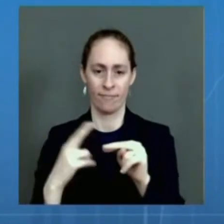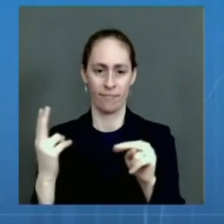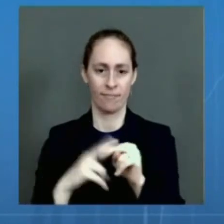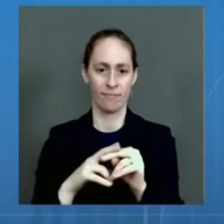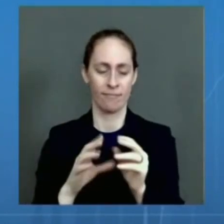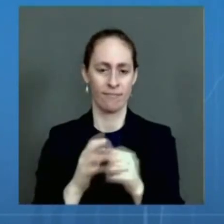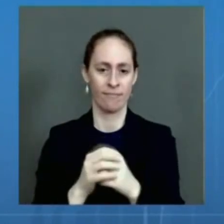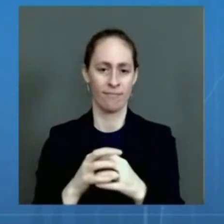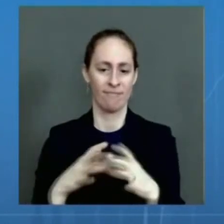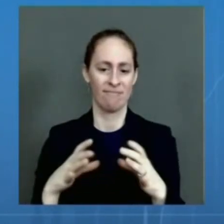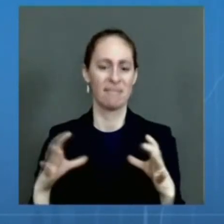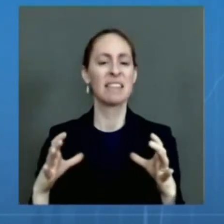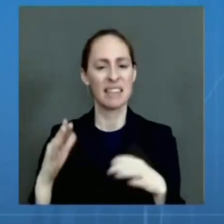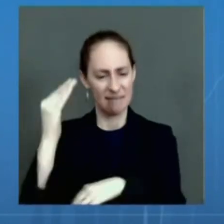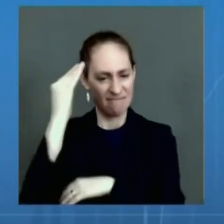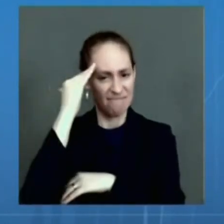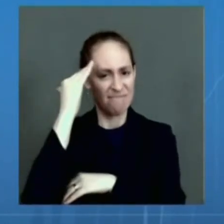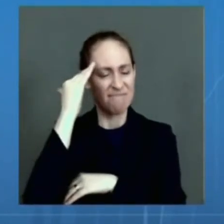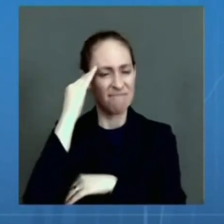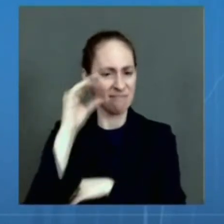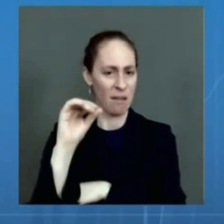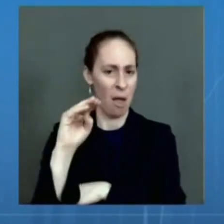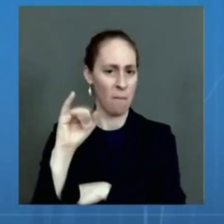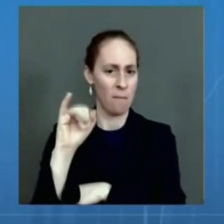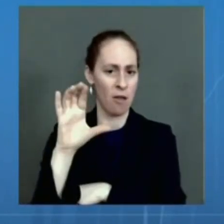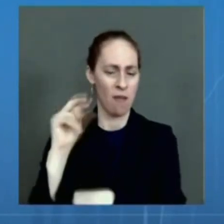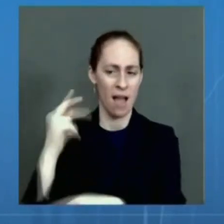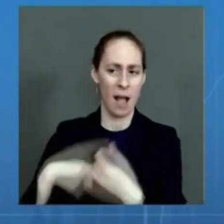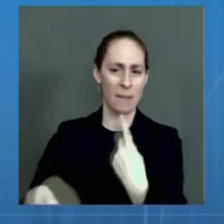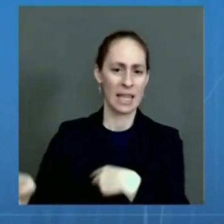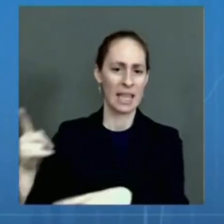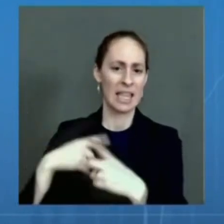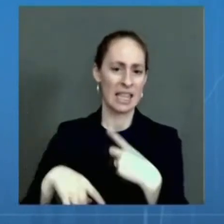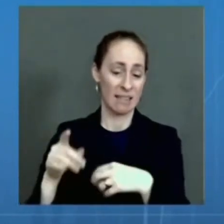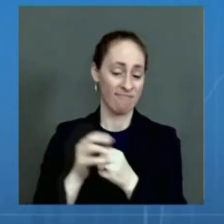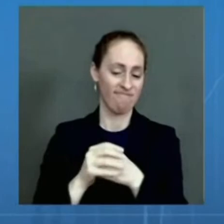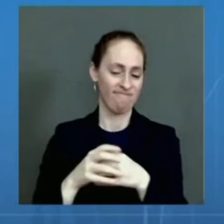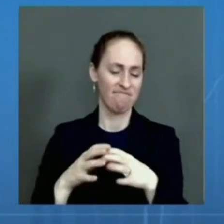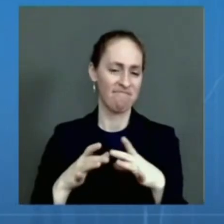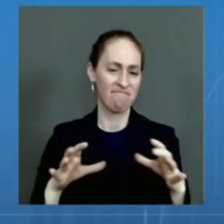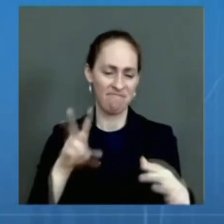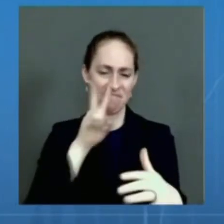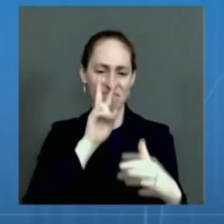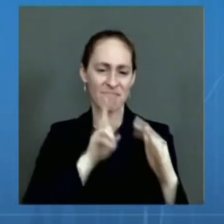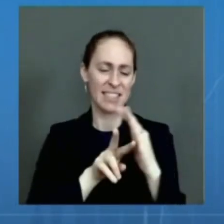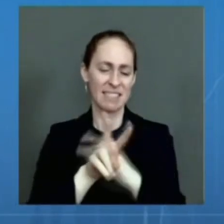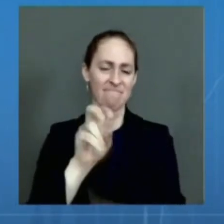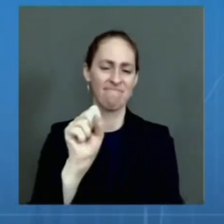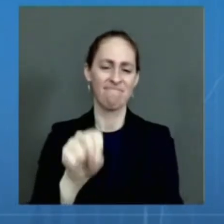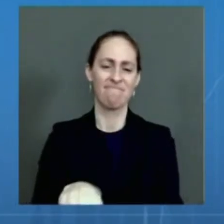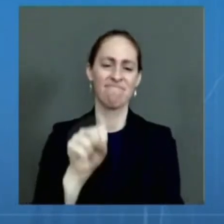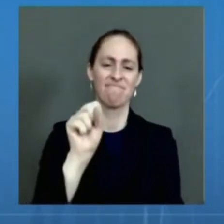OVER OUR SHOULDER AT AN ONCOMING OMICRON SURGE. CLEARLY UNVACCINATED